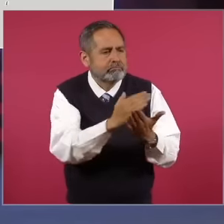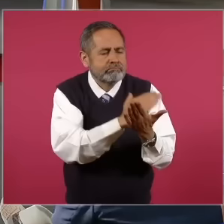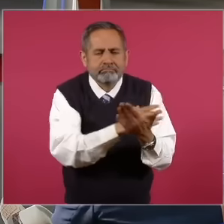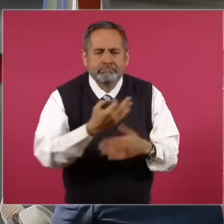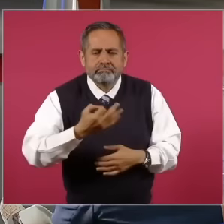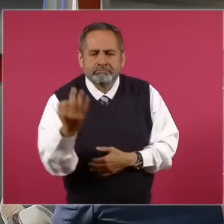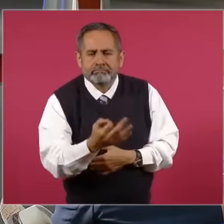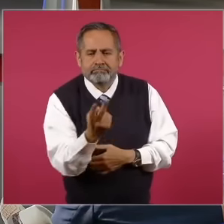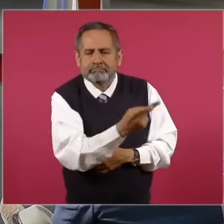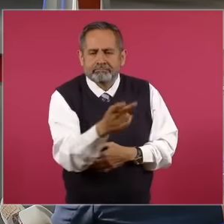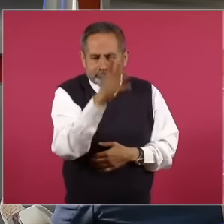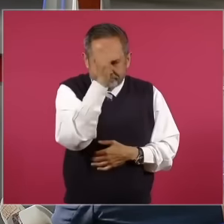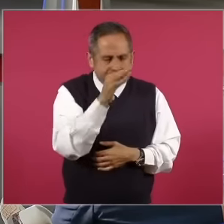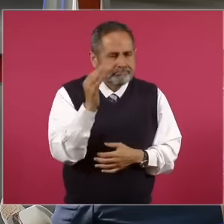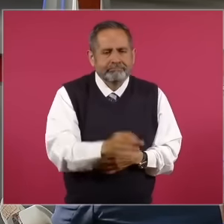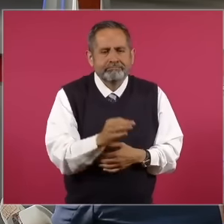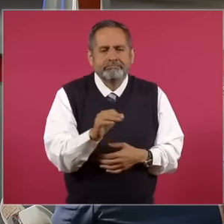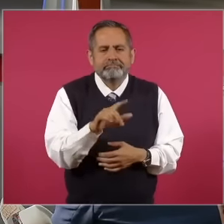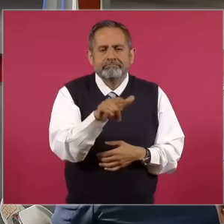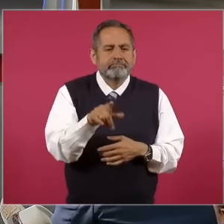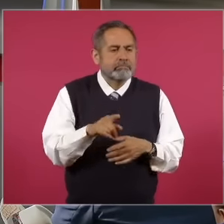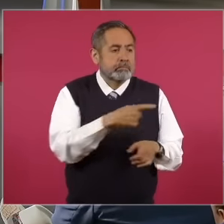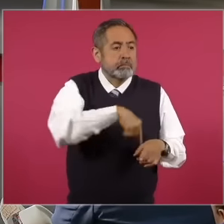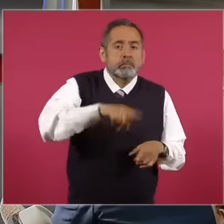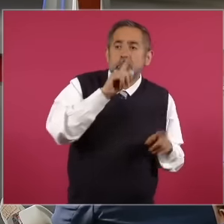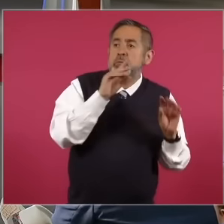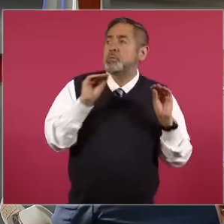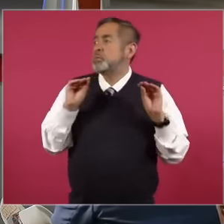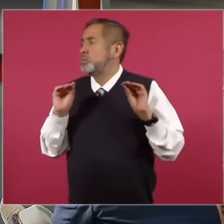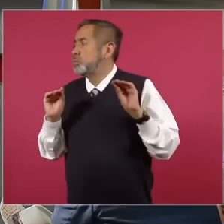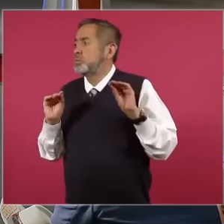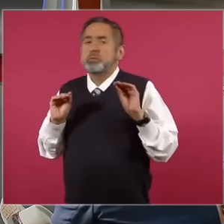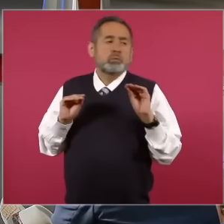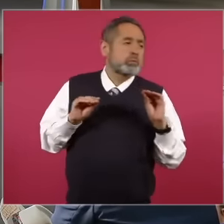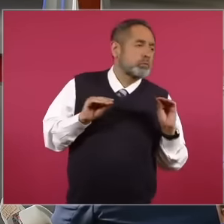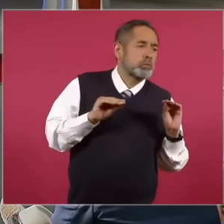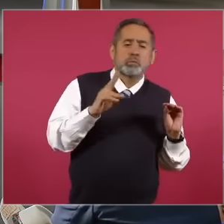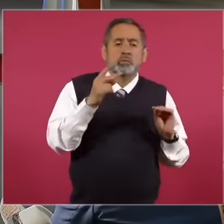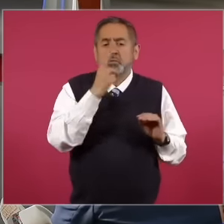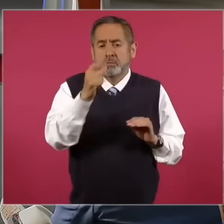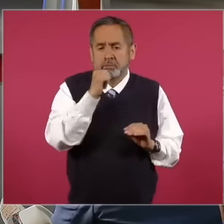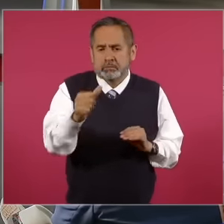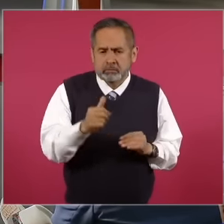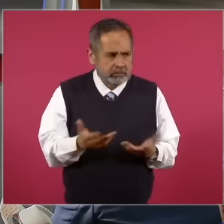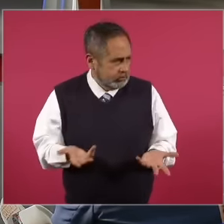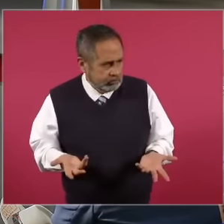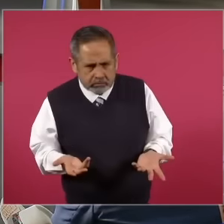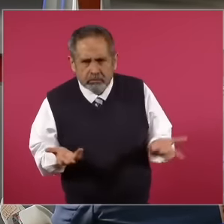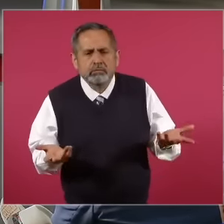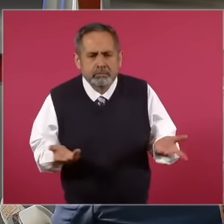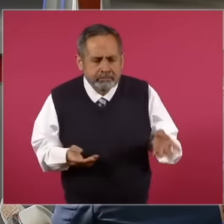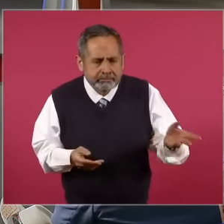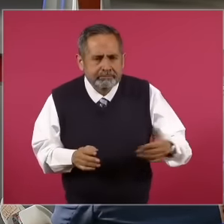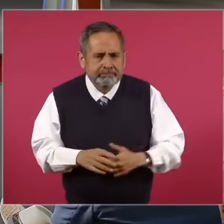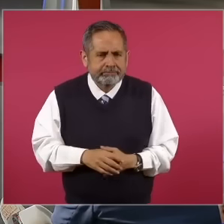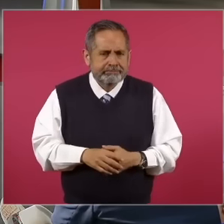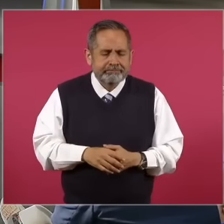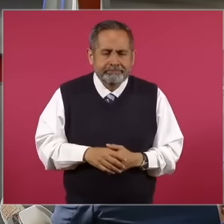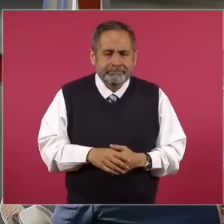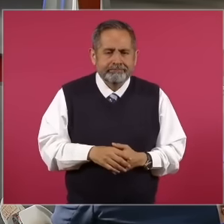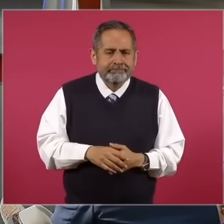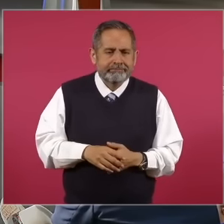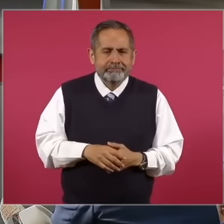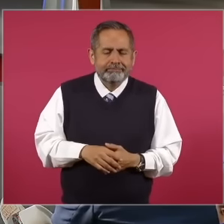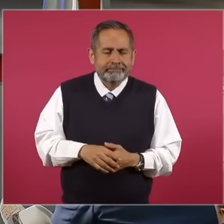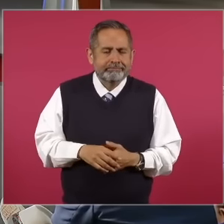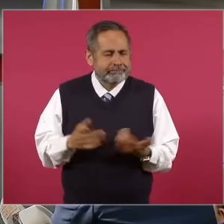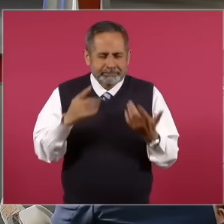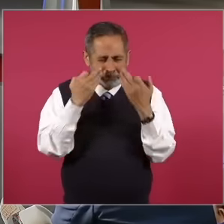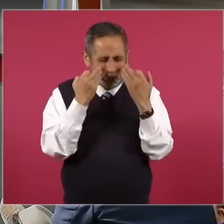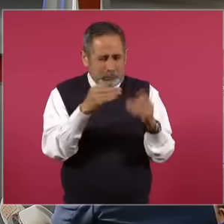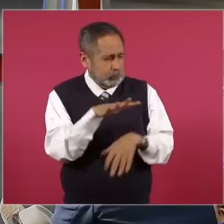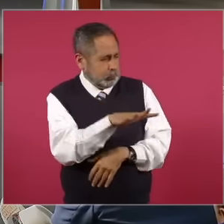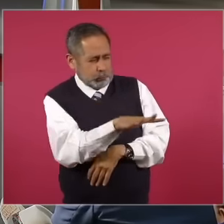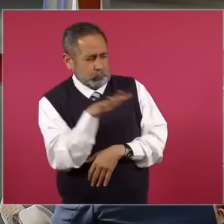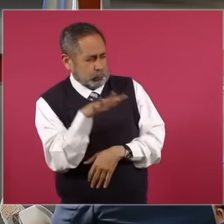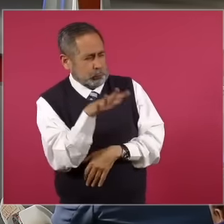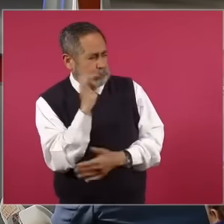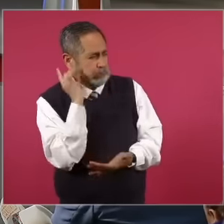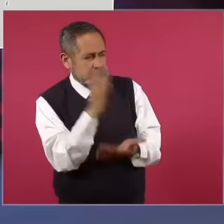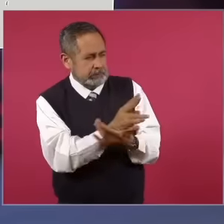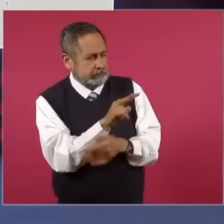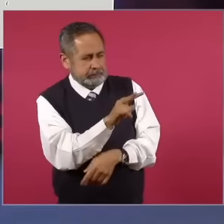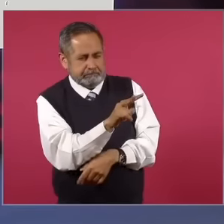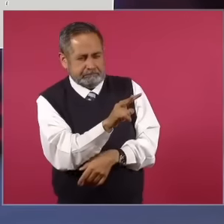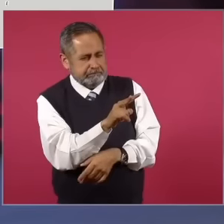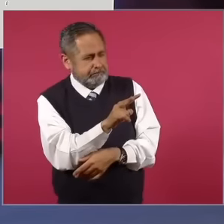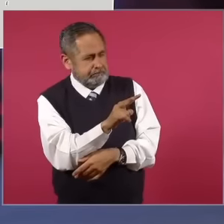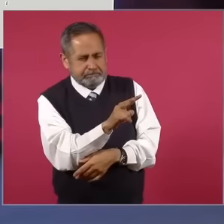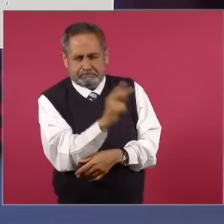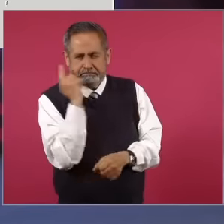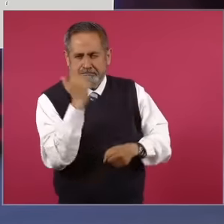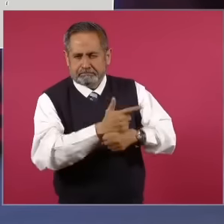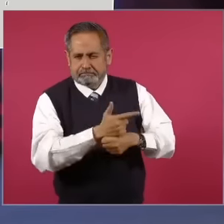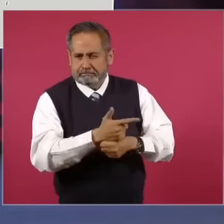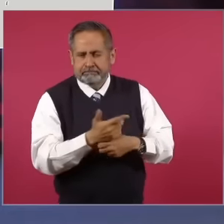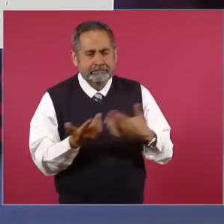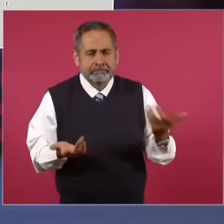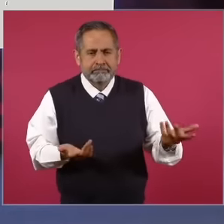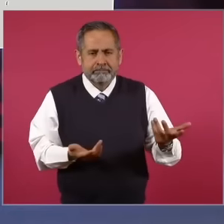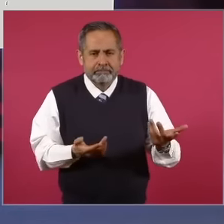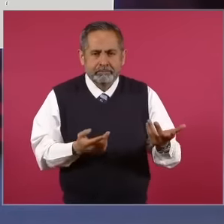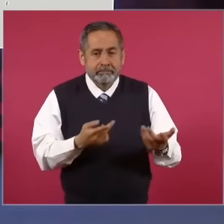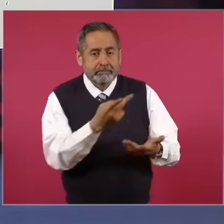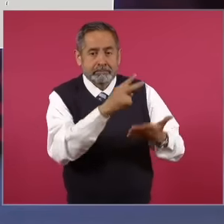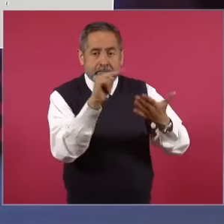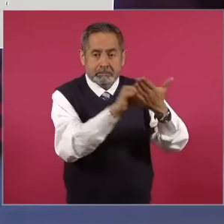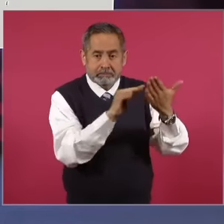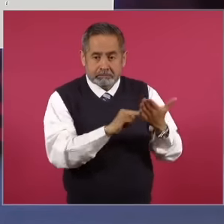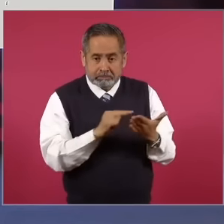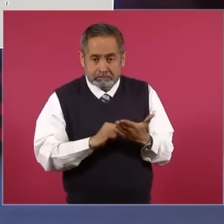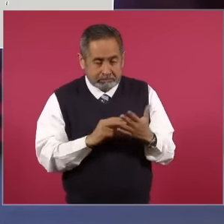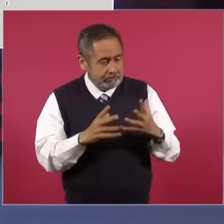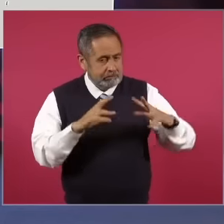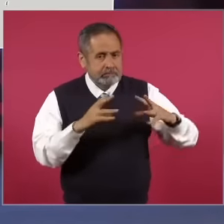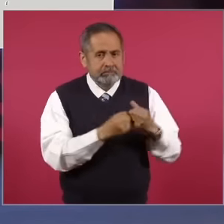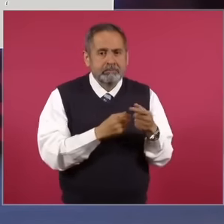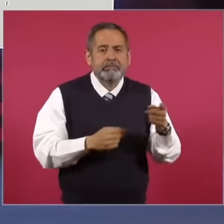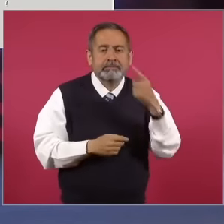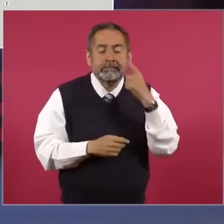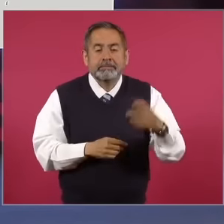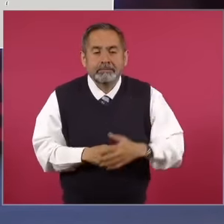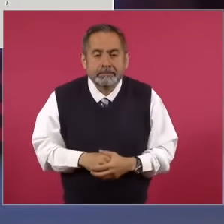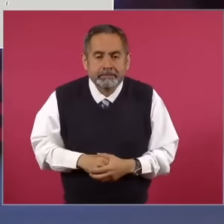more than that, no one said anything good, it was so evident that the presidency of the Republic and the head of government of the Republic